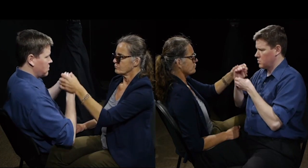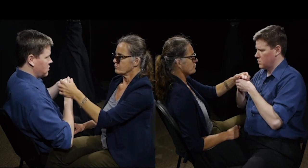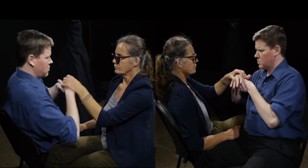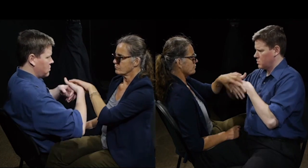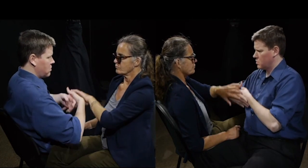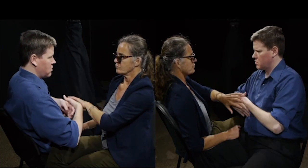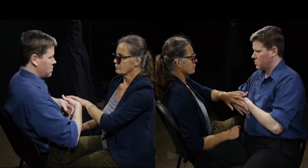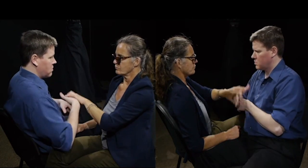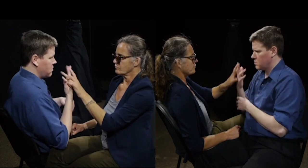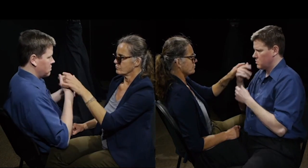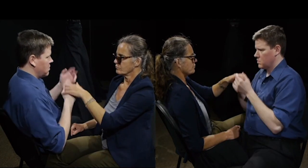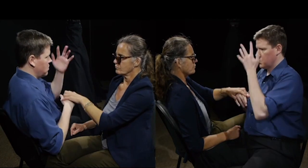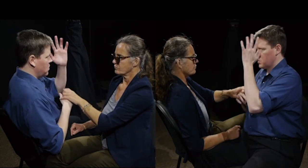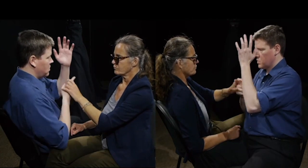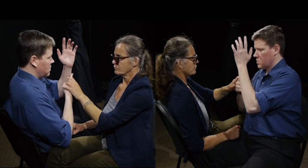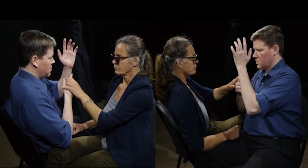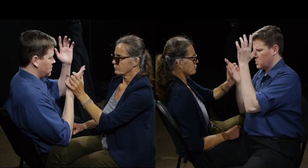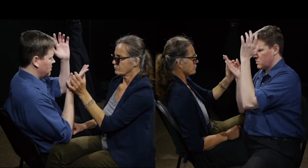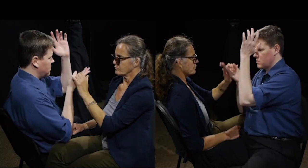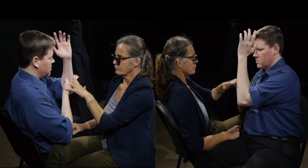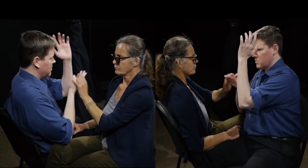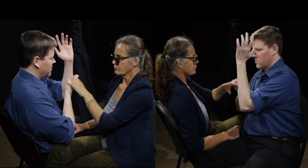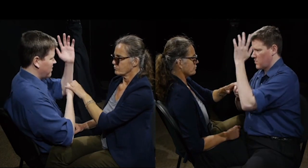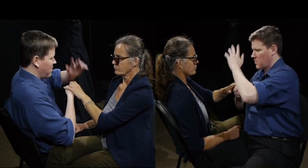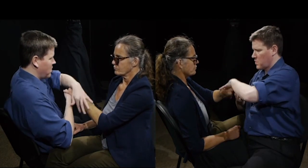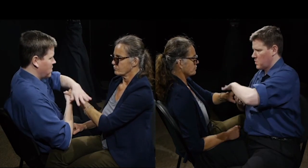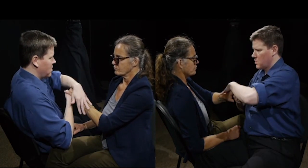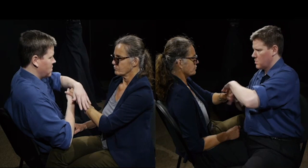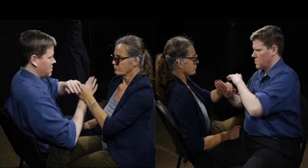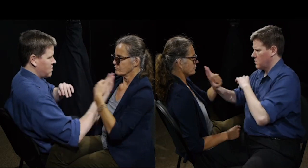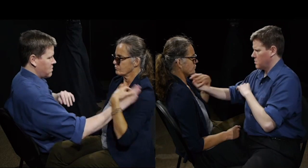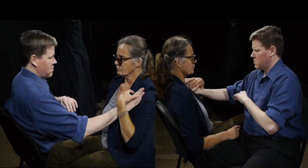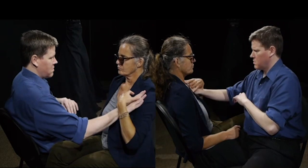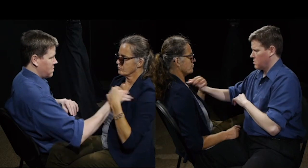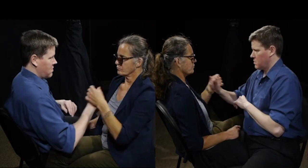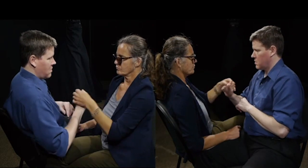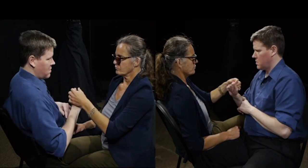ASL vocabulary is produced almost exclusively in air space.